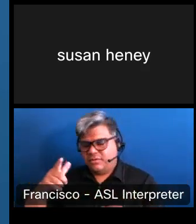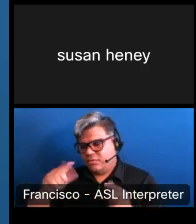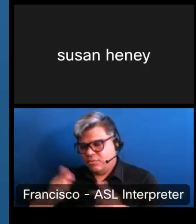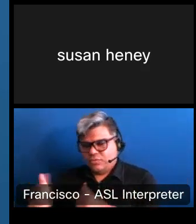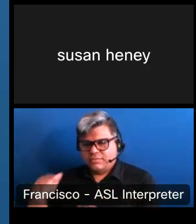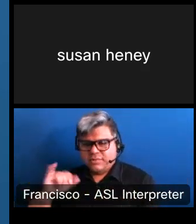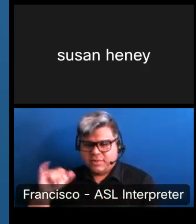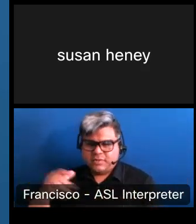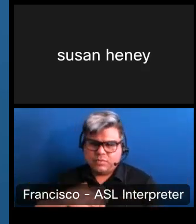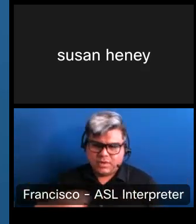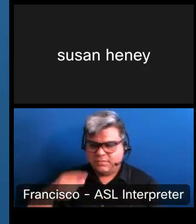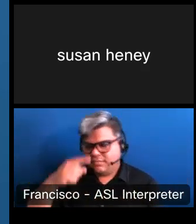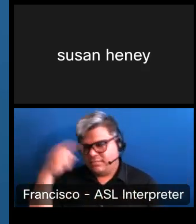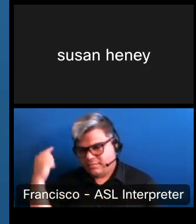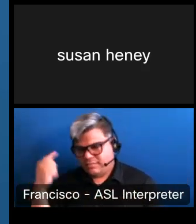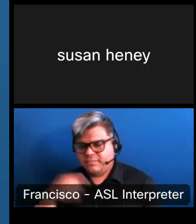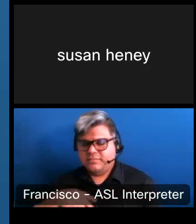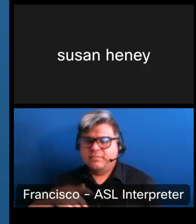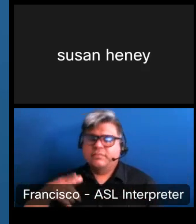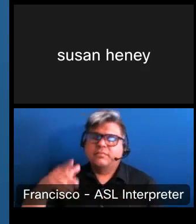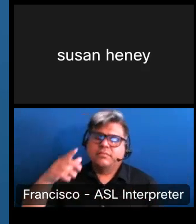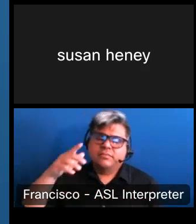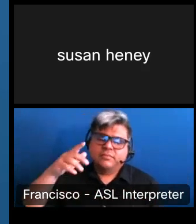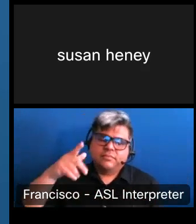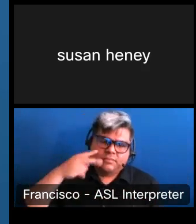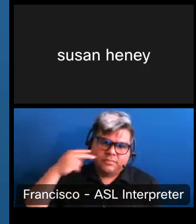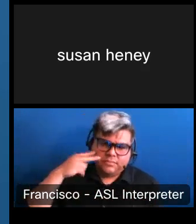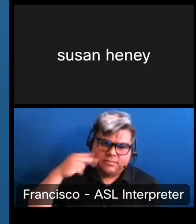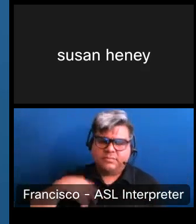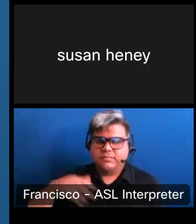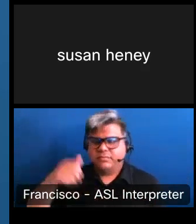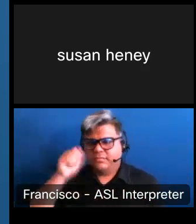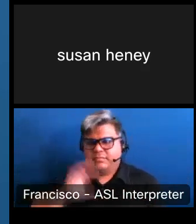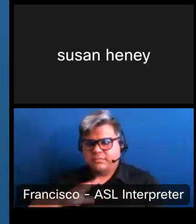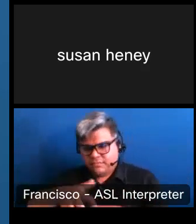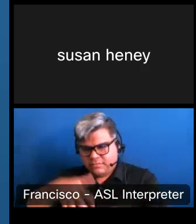American Indian and Alaskan Native, Asian, Native Hawaiian and other Pacific Islander,